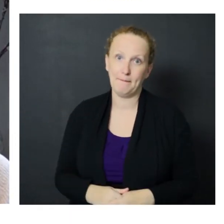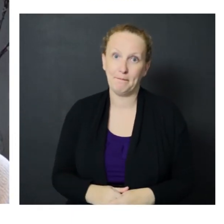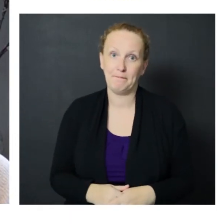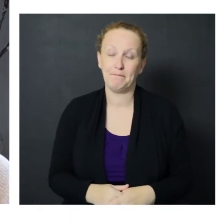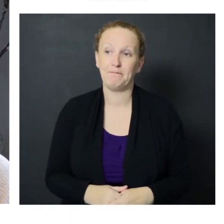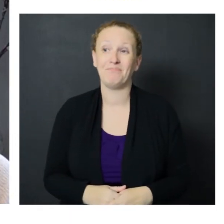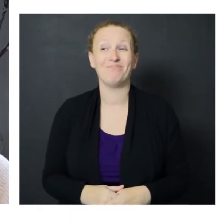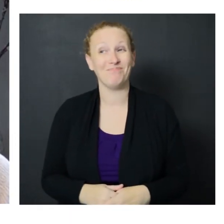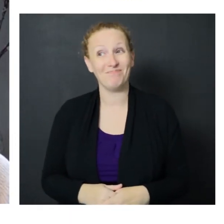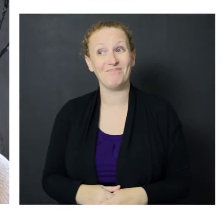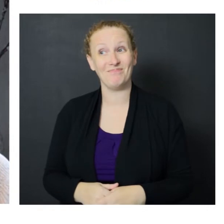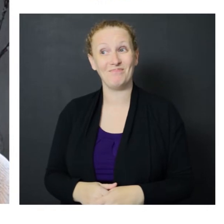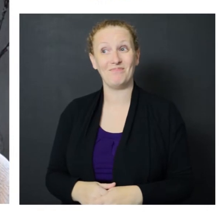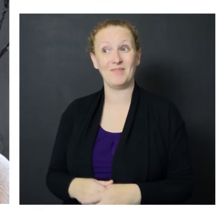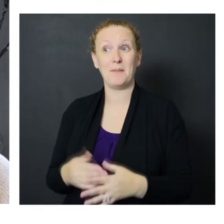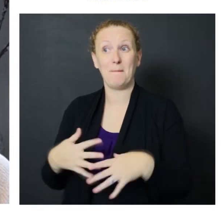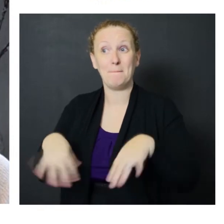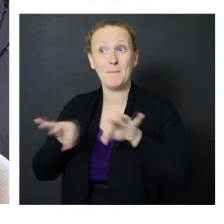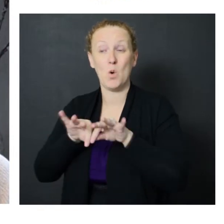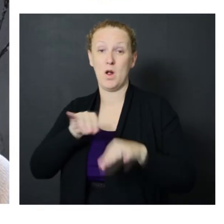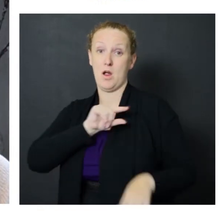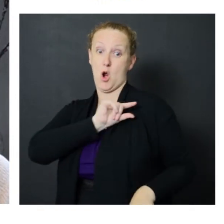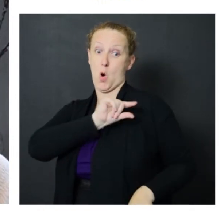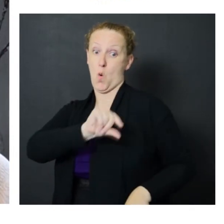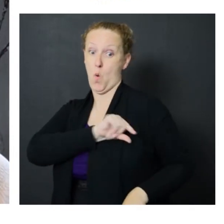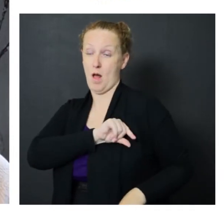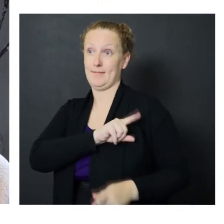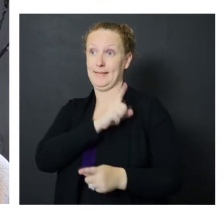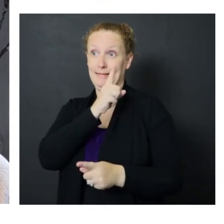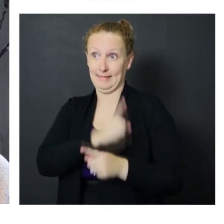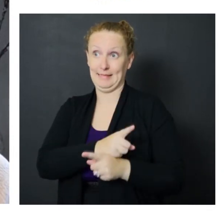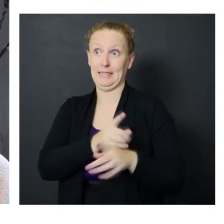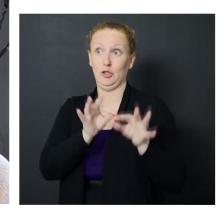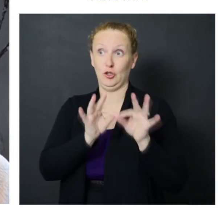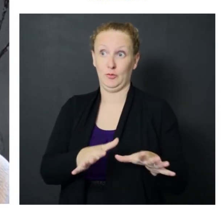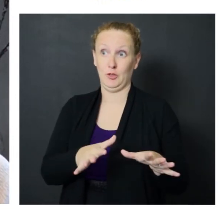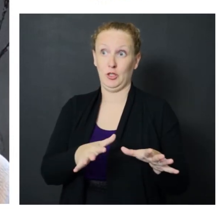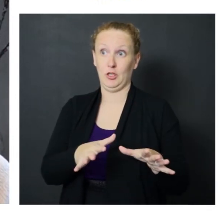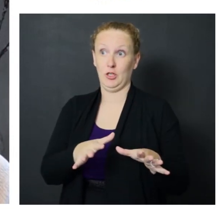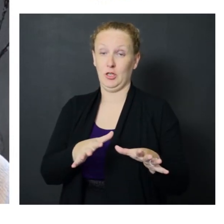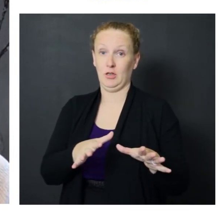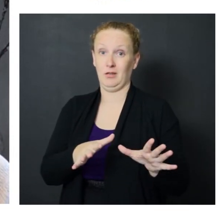have correct quality interpreting or no interpreting than bad interpreting.